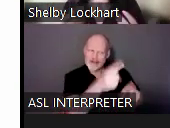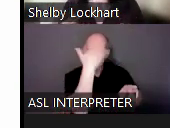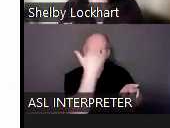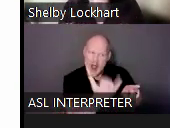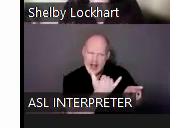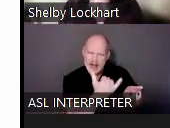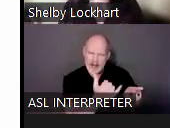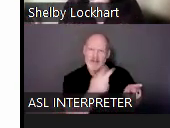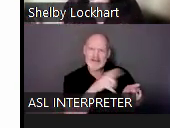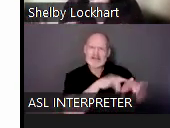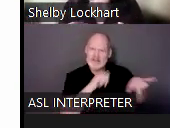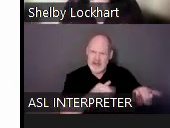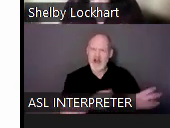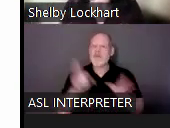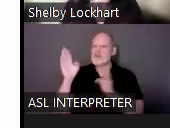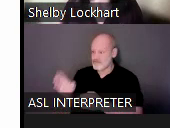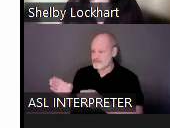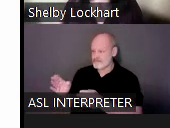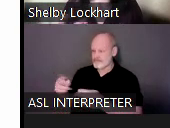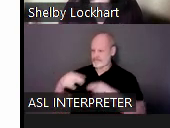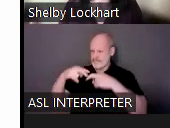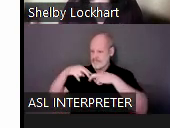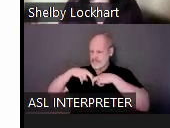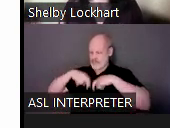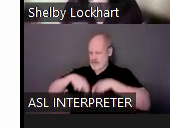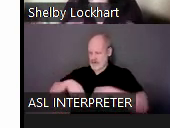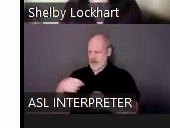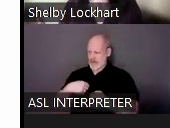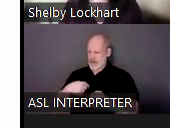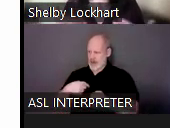going and ask, am I being responsive enough to these families? Because some